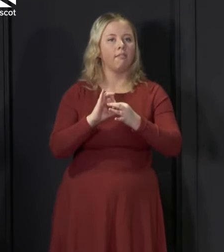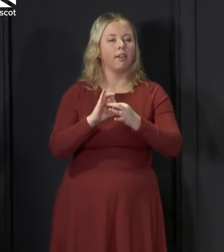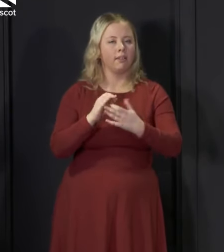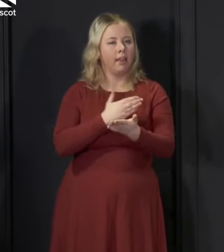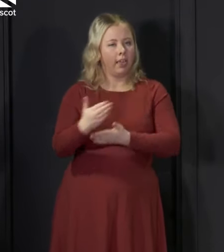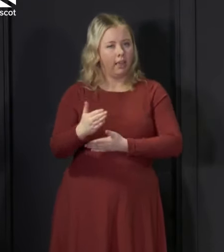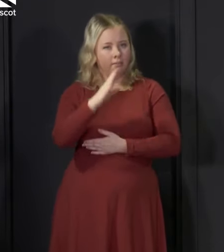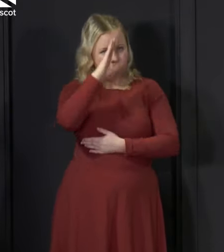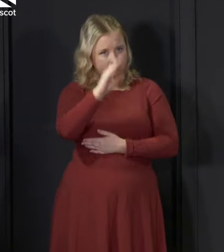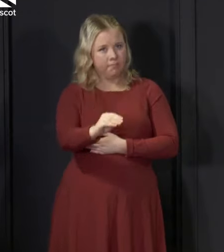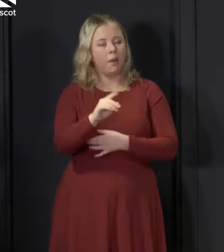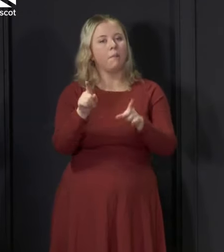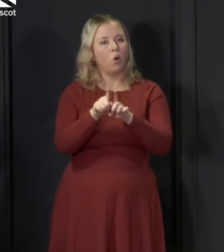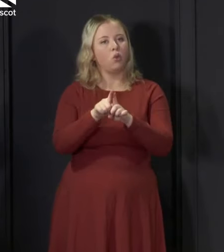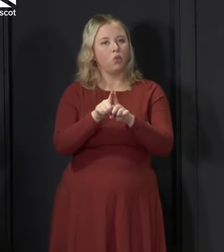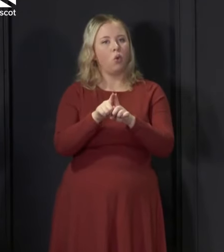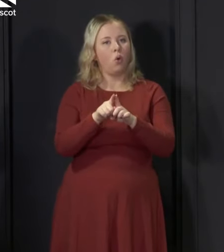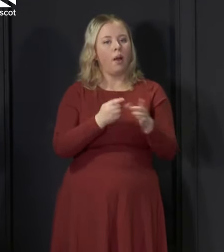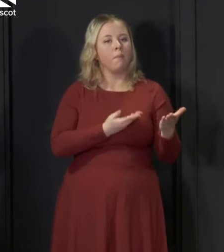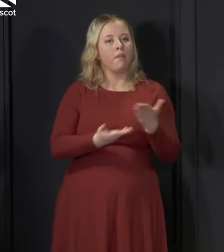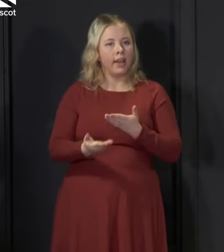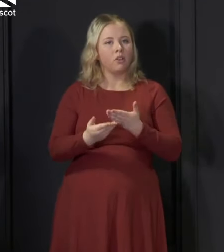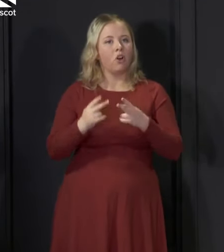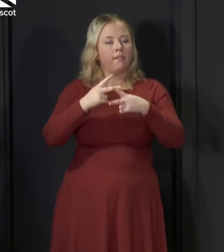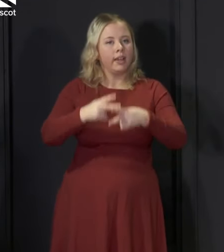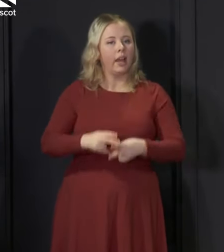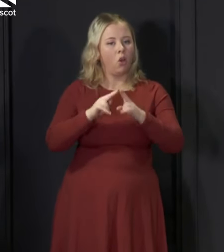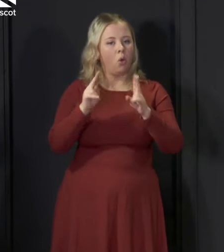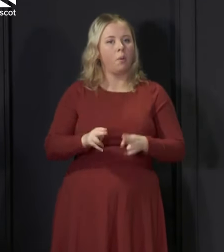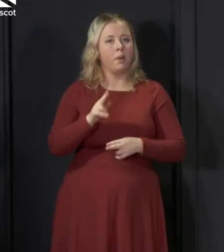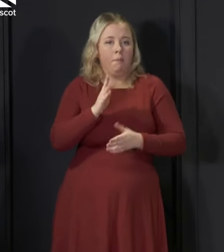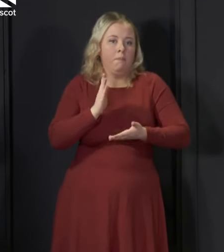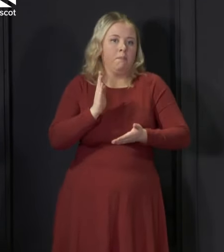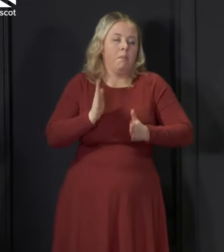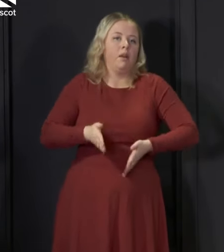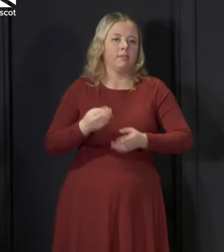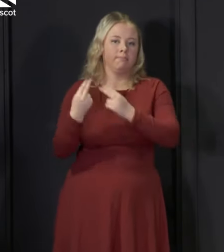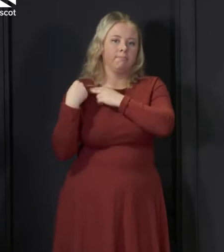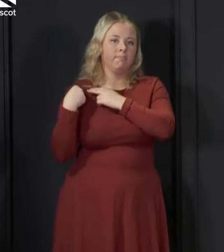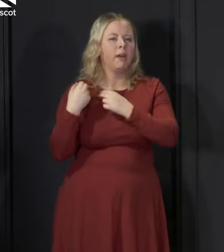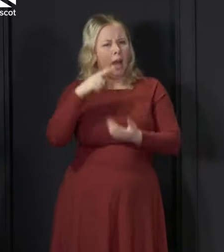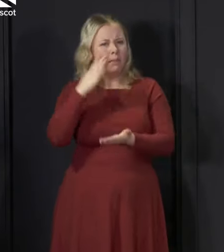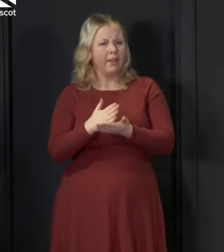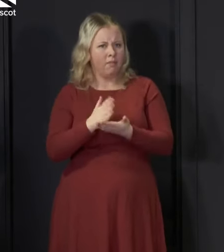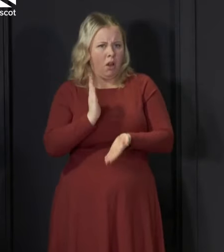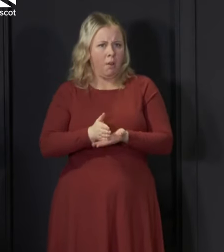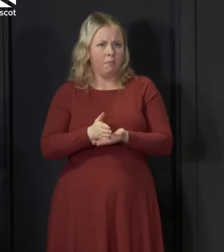a collective endeavour in which the providers of which the providers of care homes have to play their full part as well, and I believe are playing their full part. So we will continue